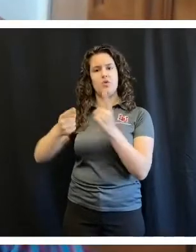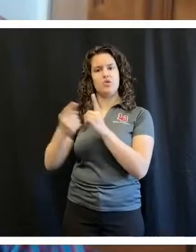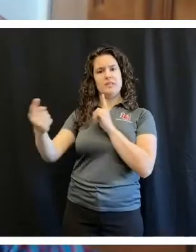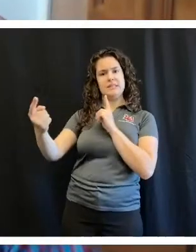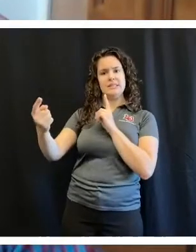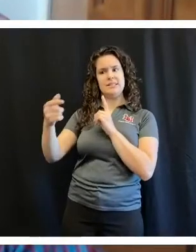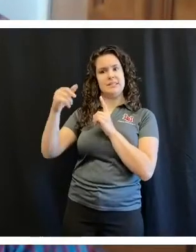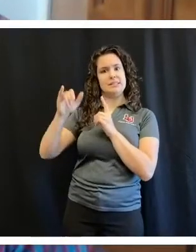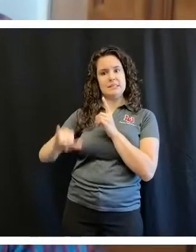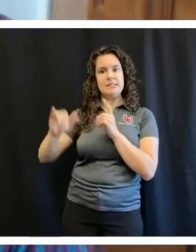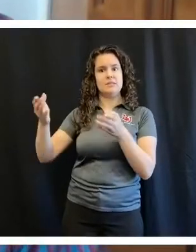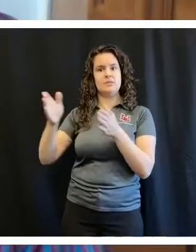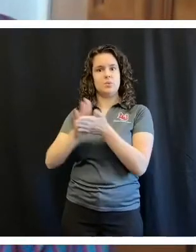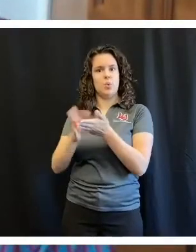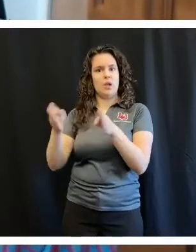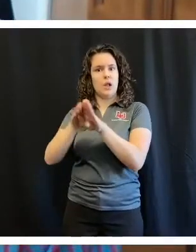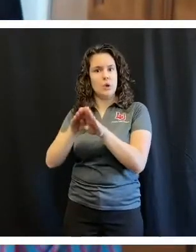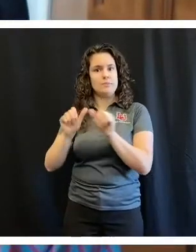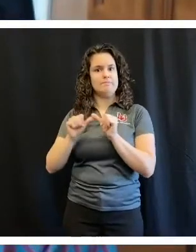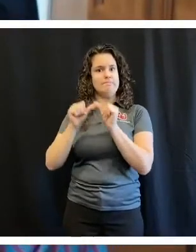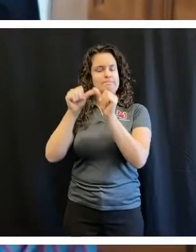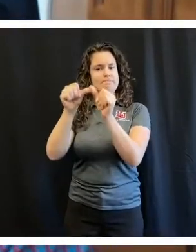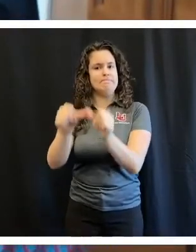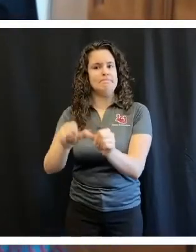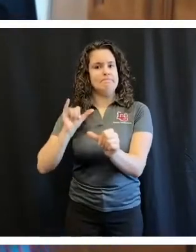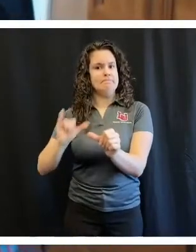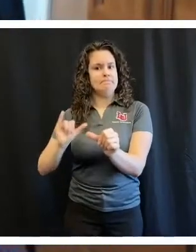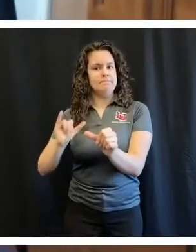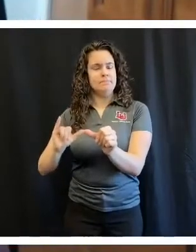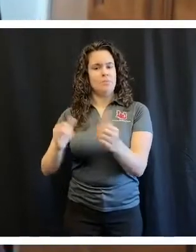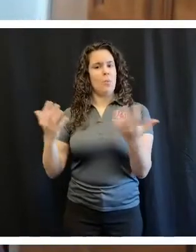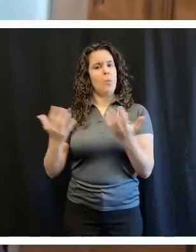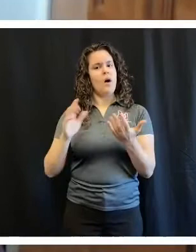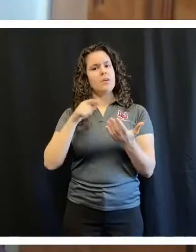What have you seen as the general response of K through 12 schools?